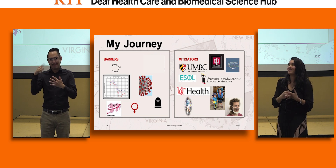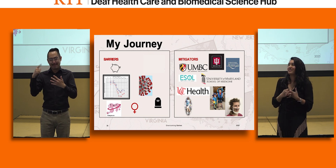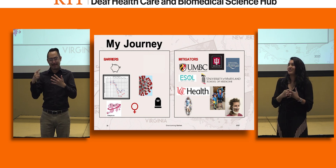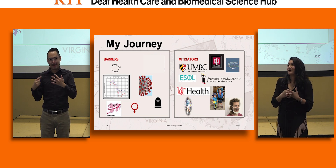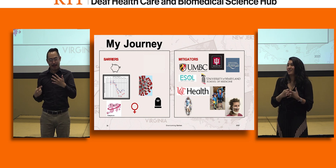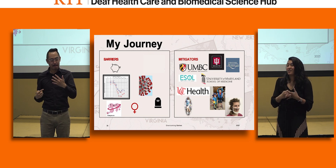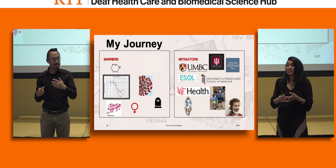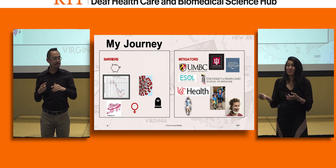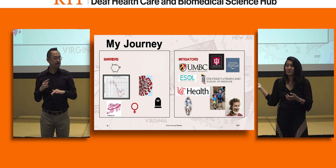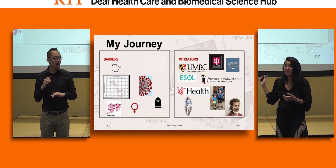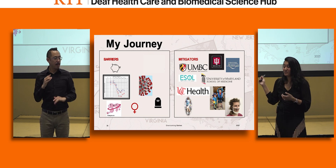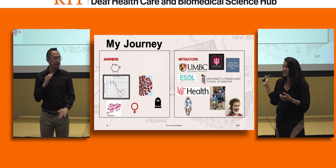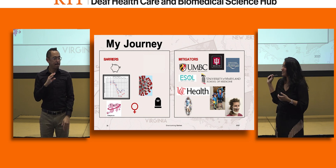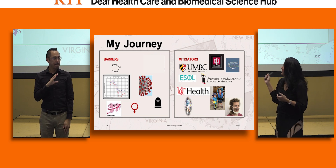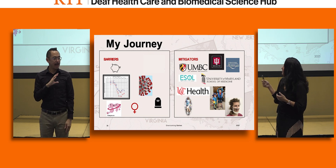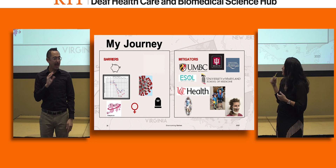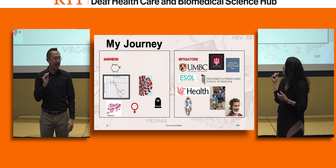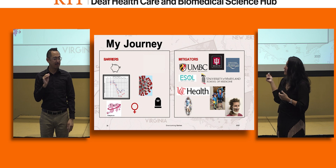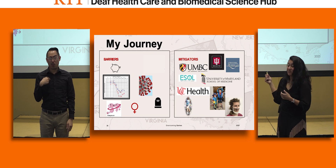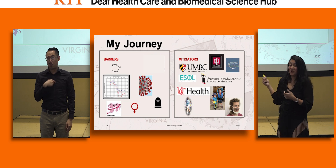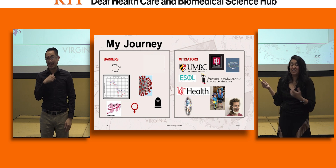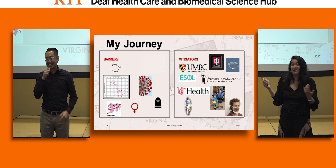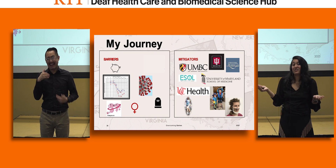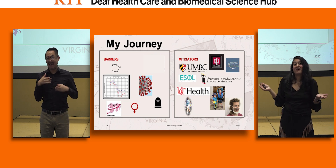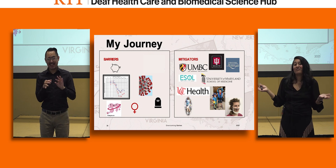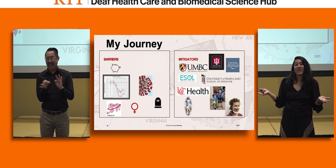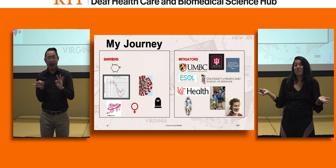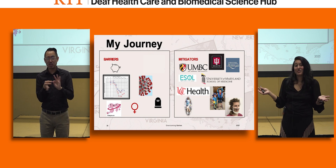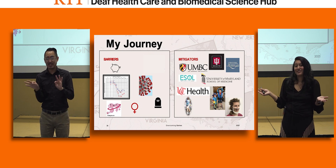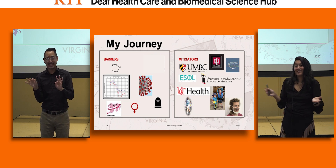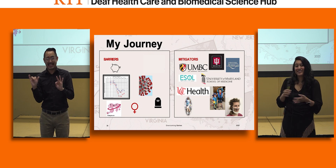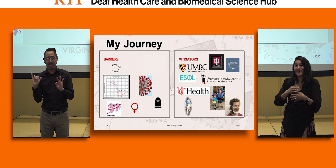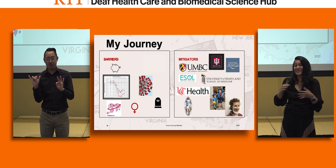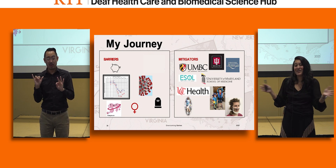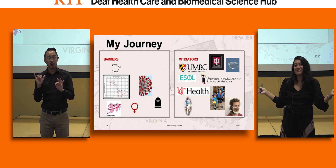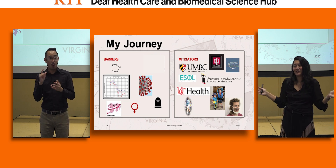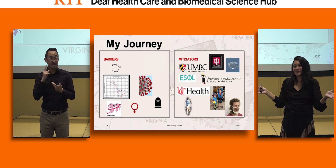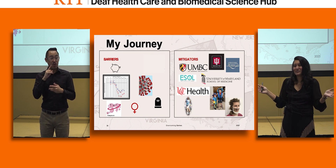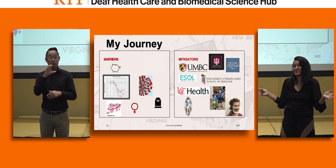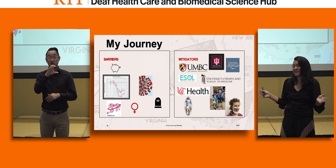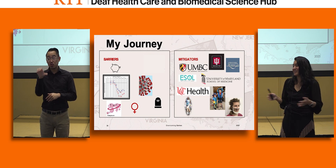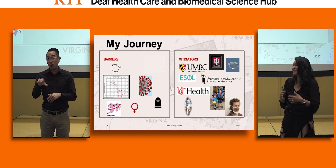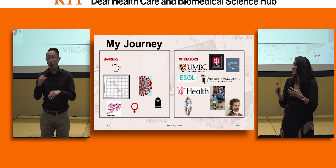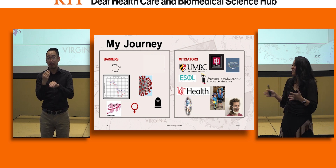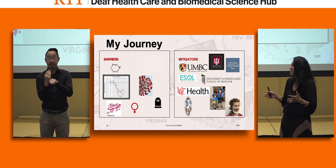and also just-- we didn't even have captions. We had virtual meetings, Skype meetings,